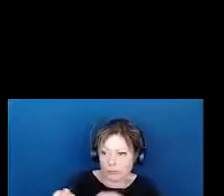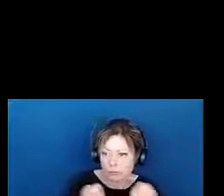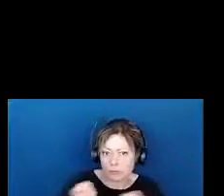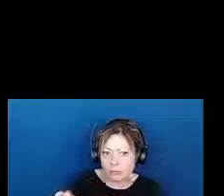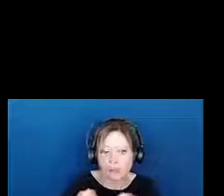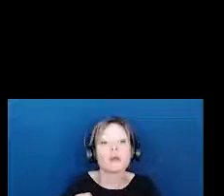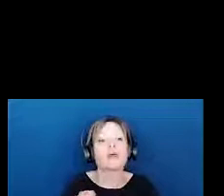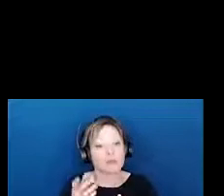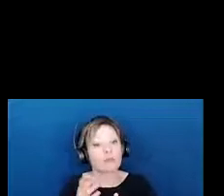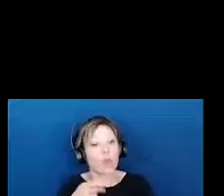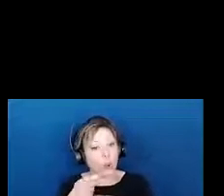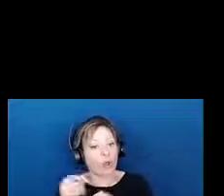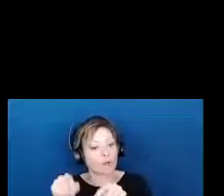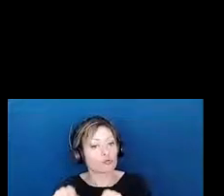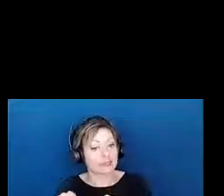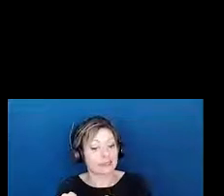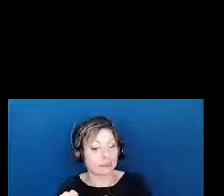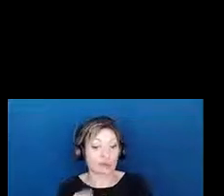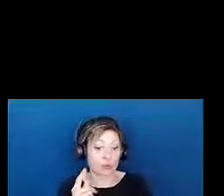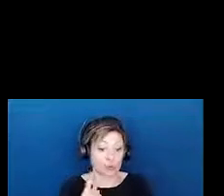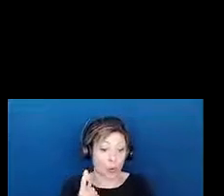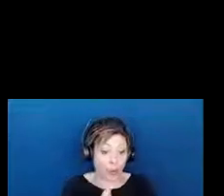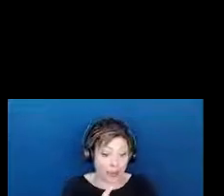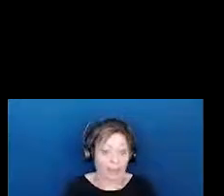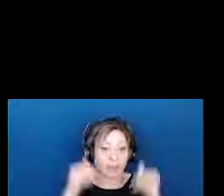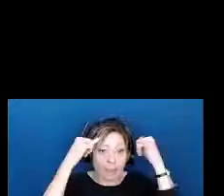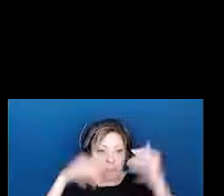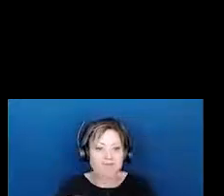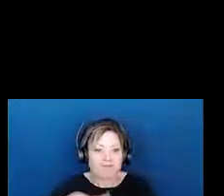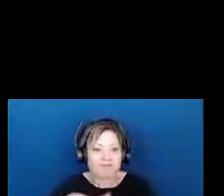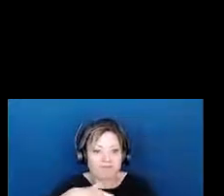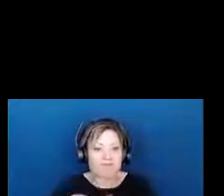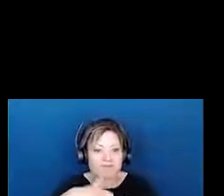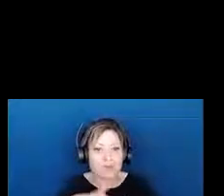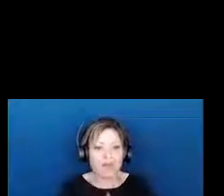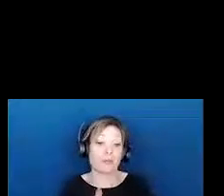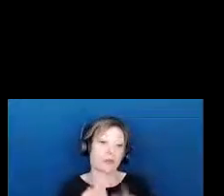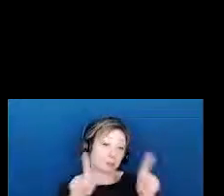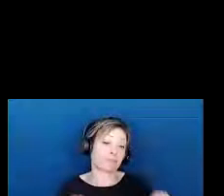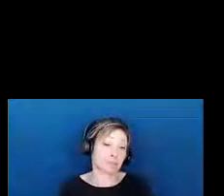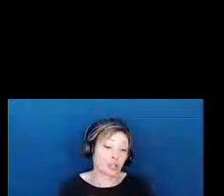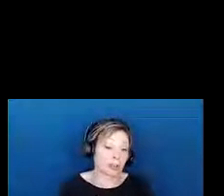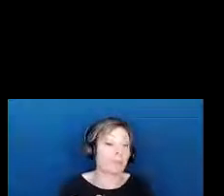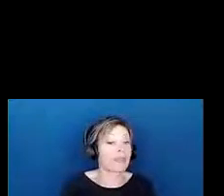um and so yeah here we go so things like livestock grazing and which helps to maintain that